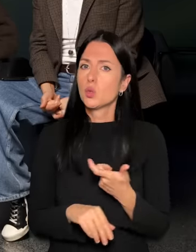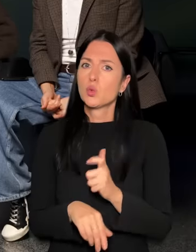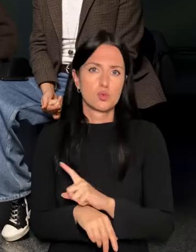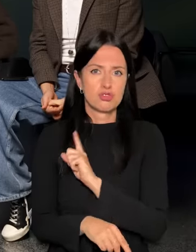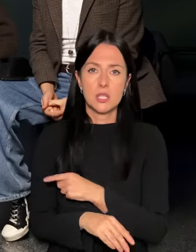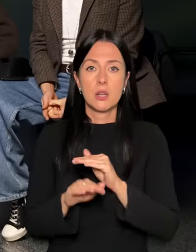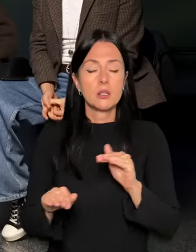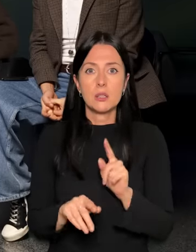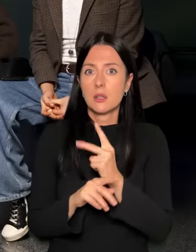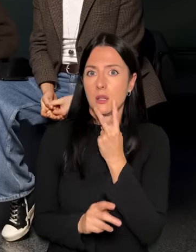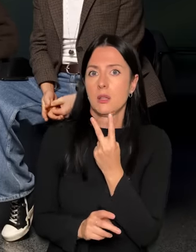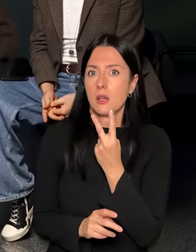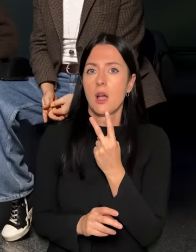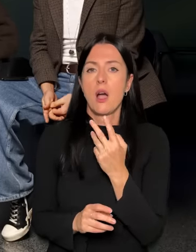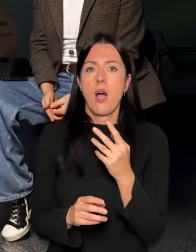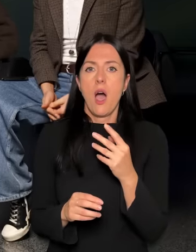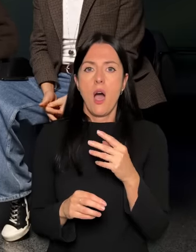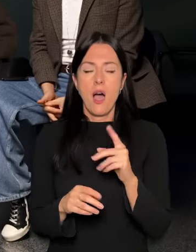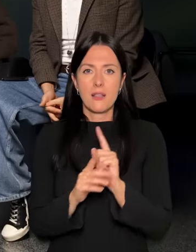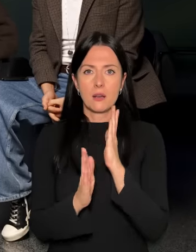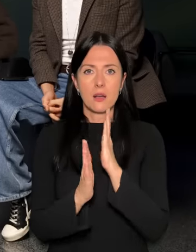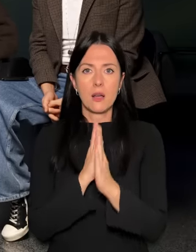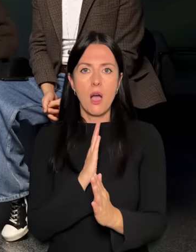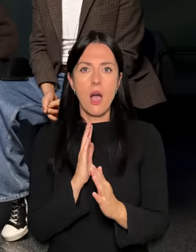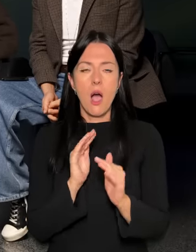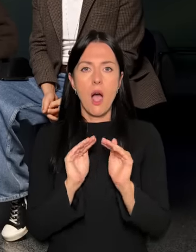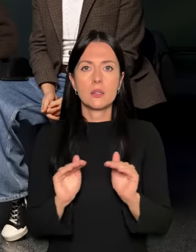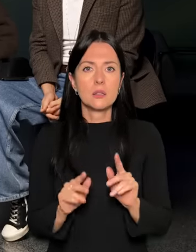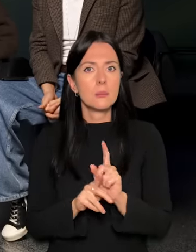Children pay a lot of attention. You walk past them,